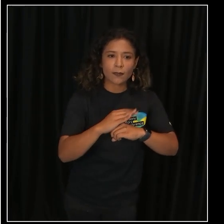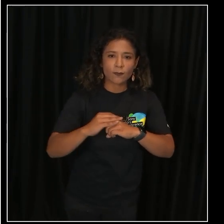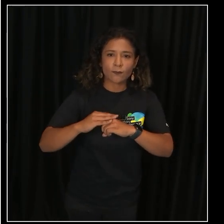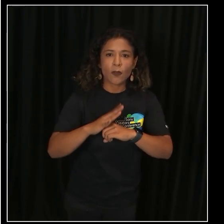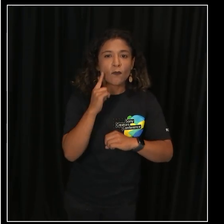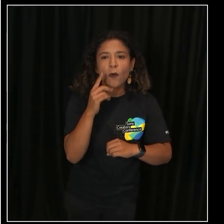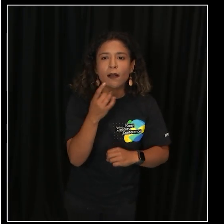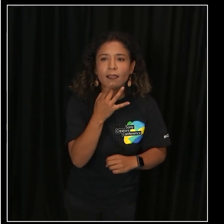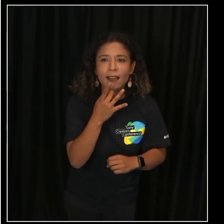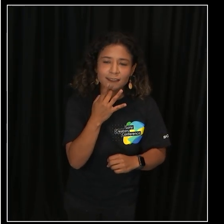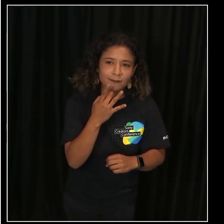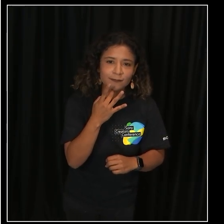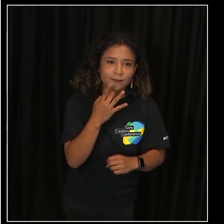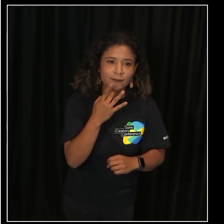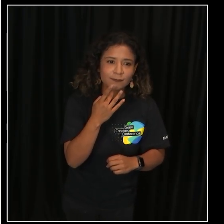And as you can see, it's quite a fun thing.